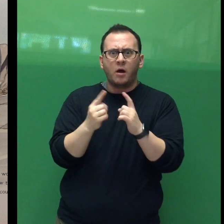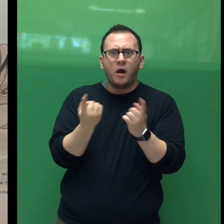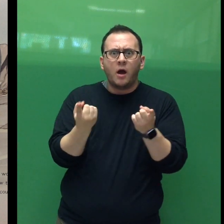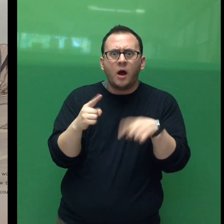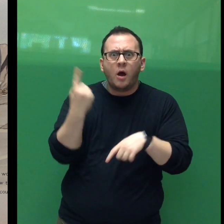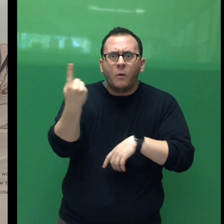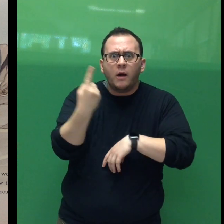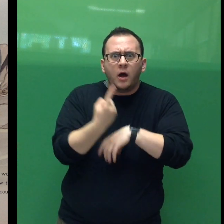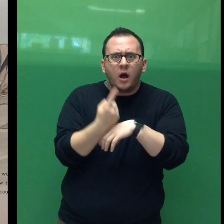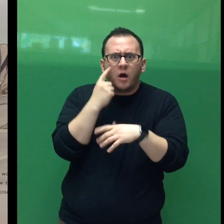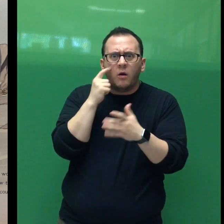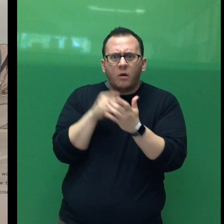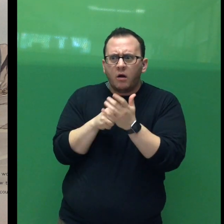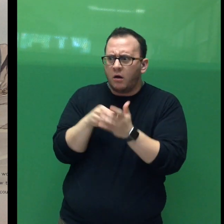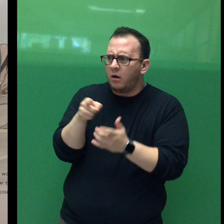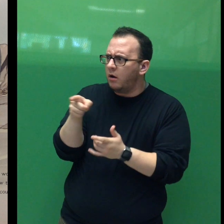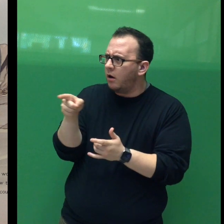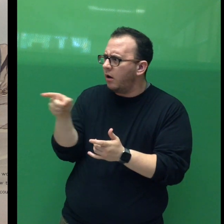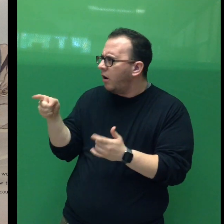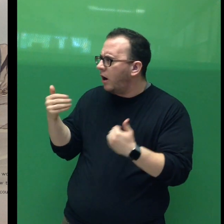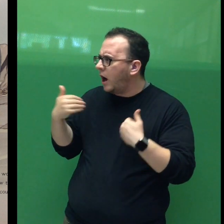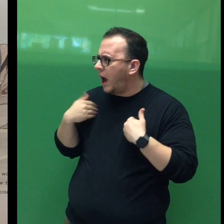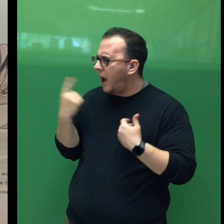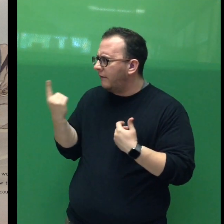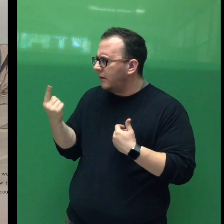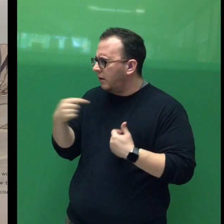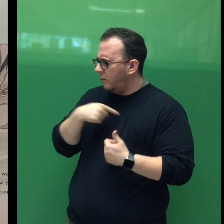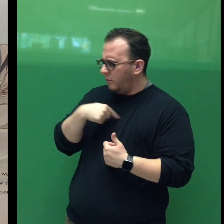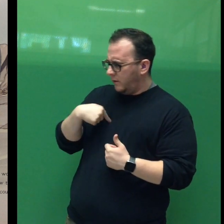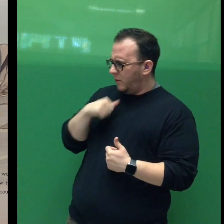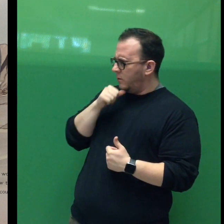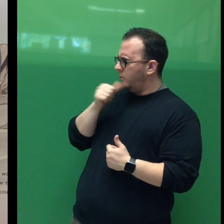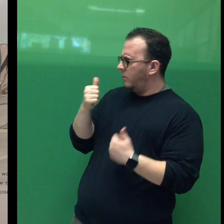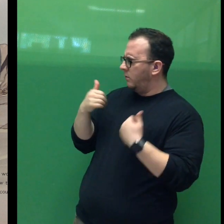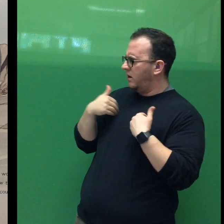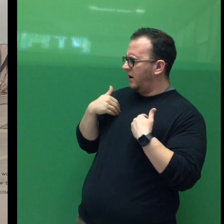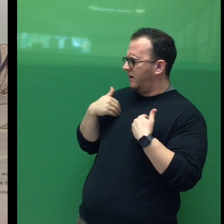And every morning Roy and Silo woke up together. But one day Roy